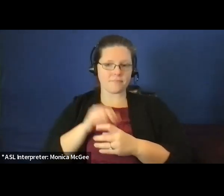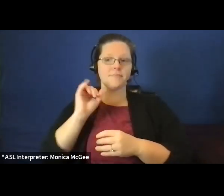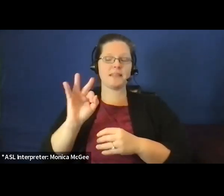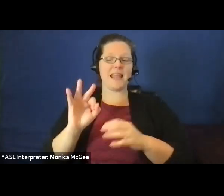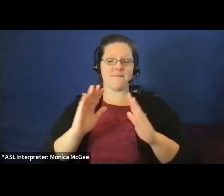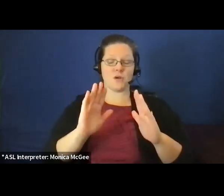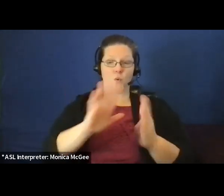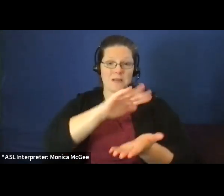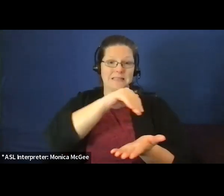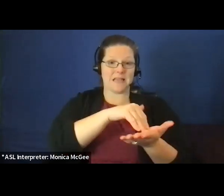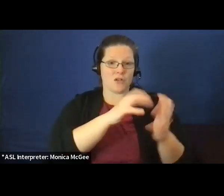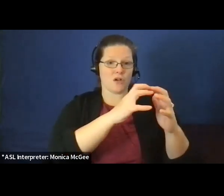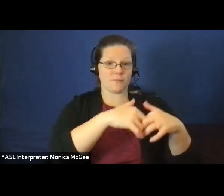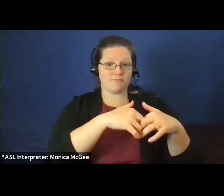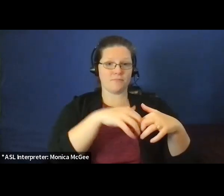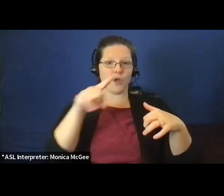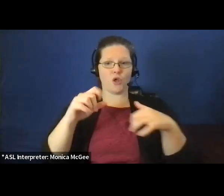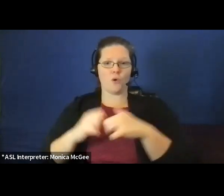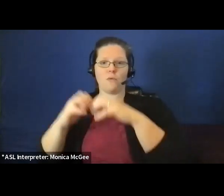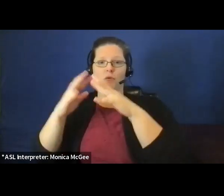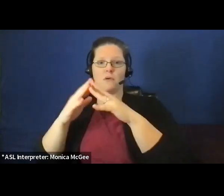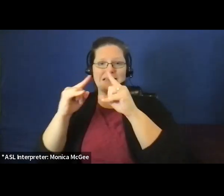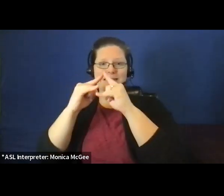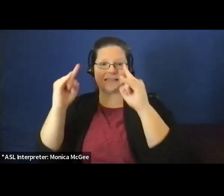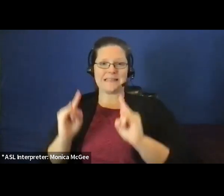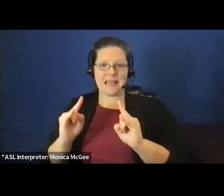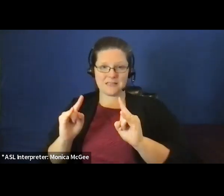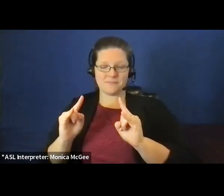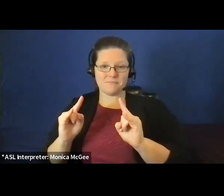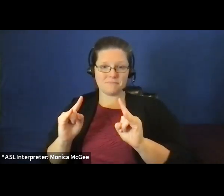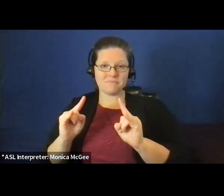our centers. Our centers turn -- your centers turn into hubs. So if your